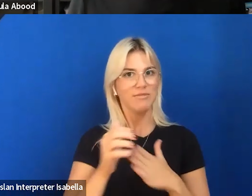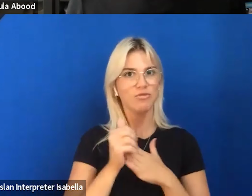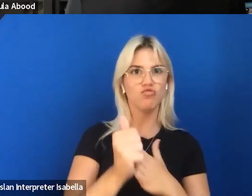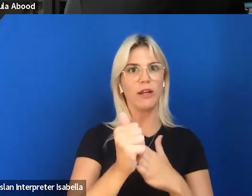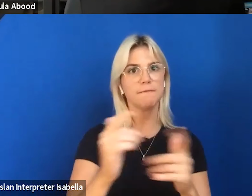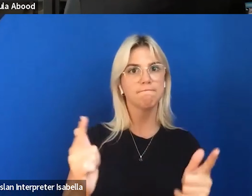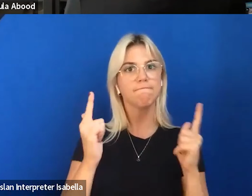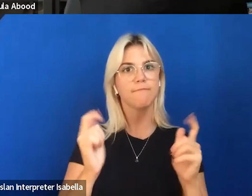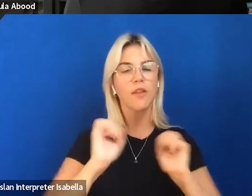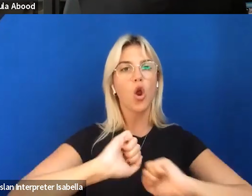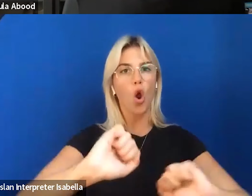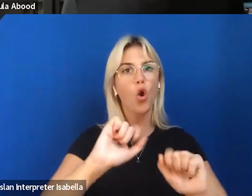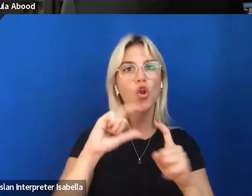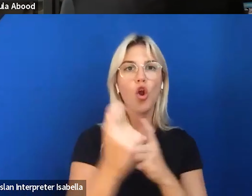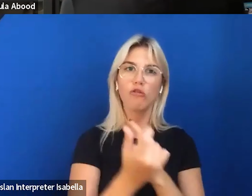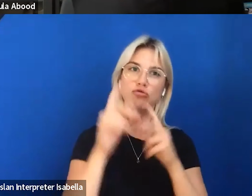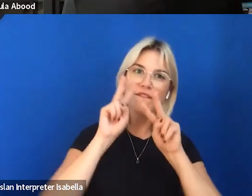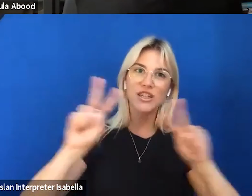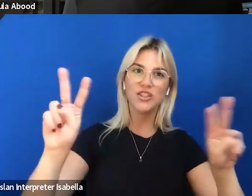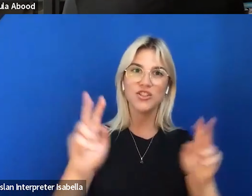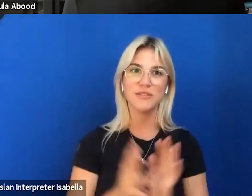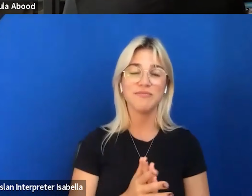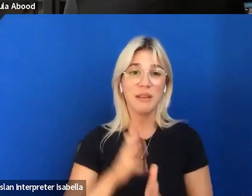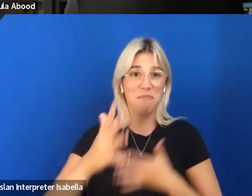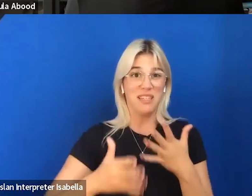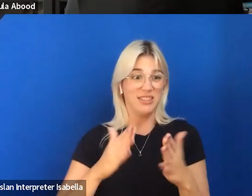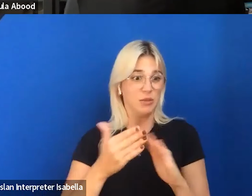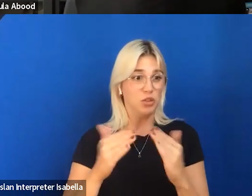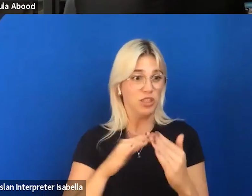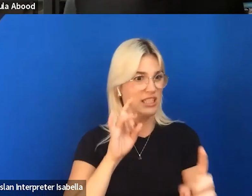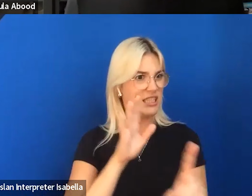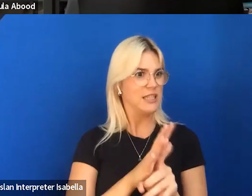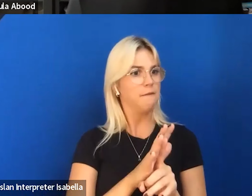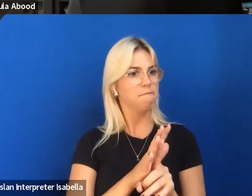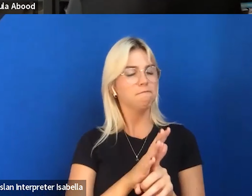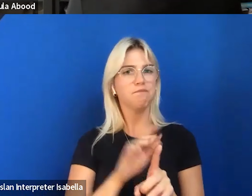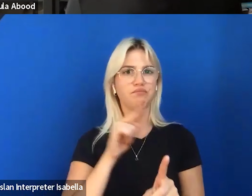And in that way, the community self-mobilises as a cultural force and are